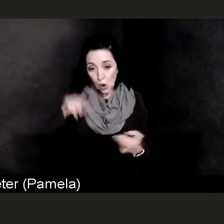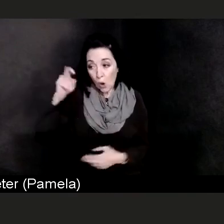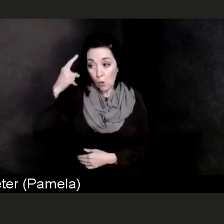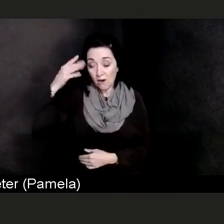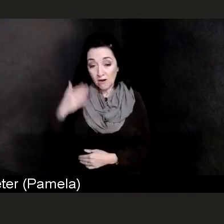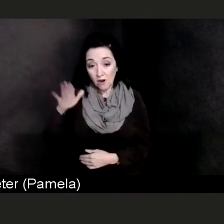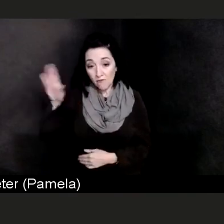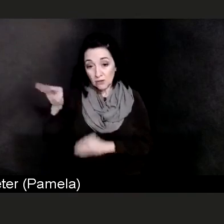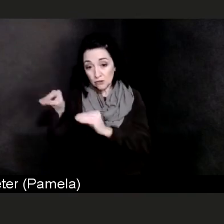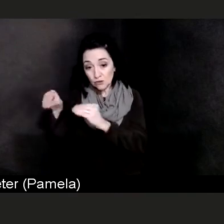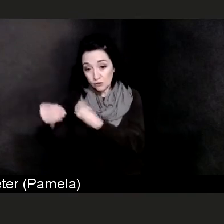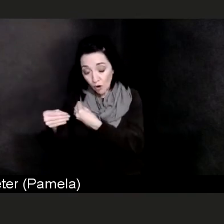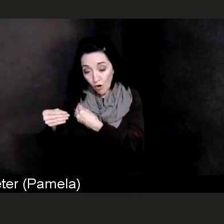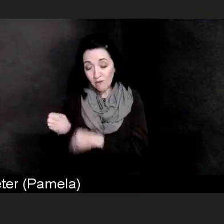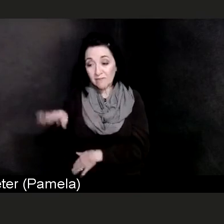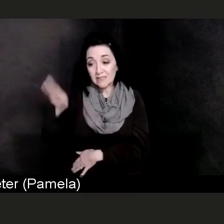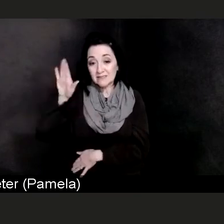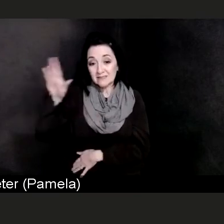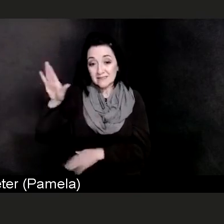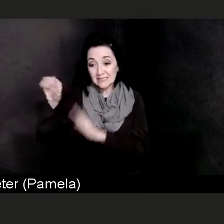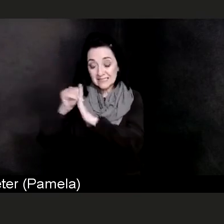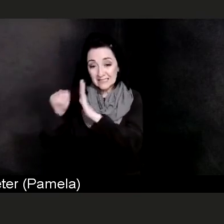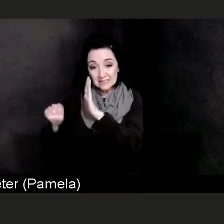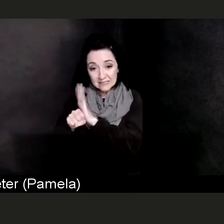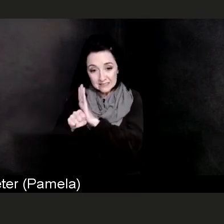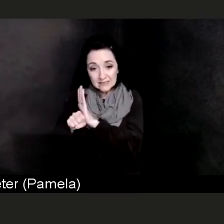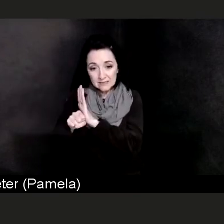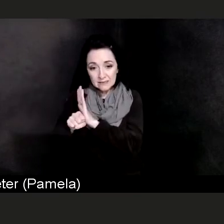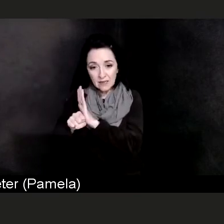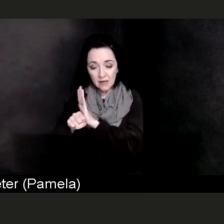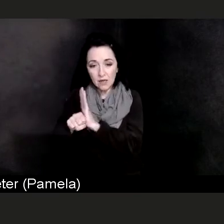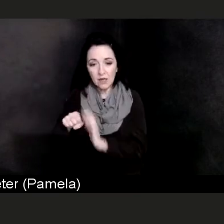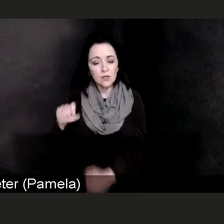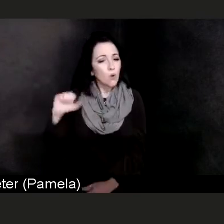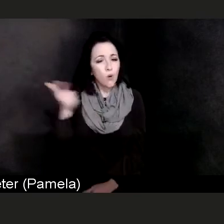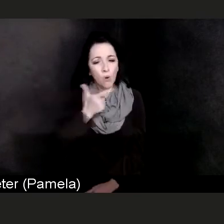everybody knows that we have the methods and the plan